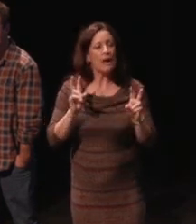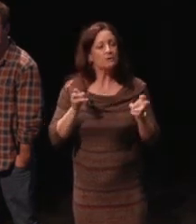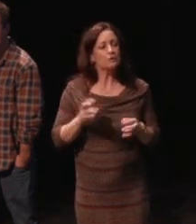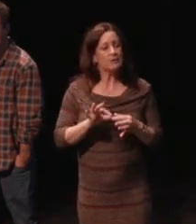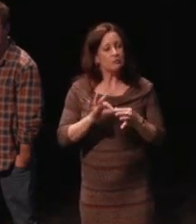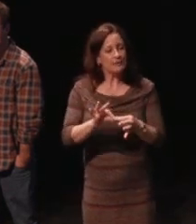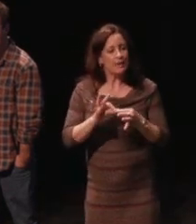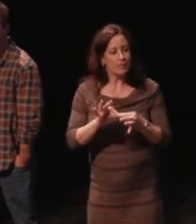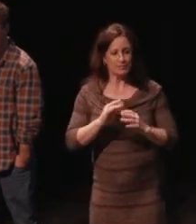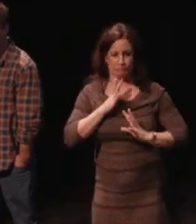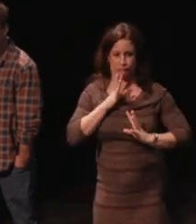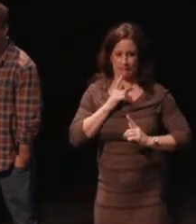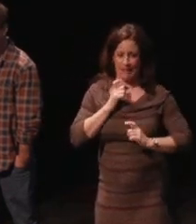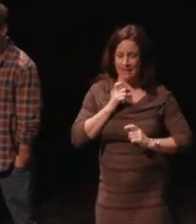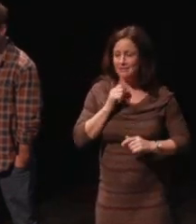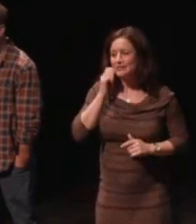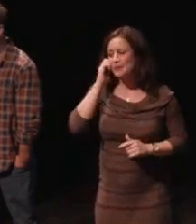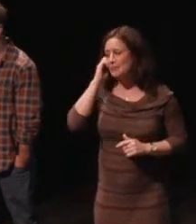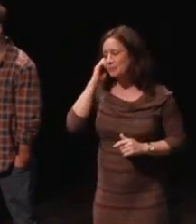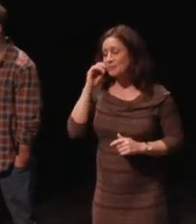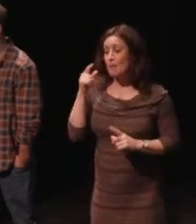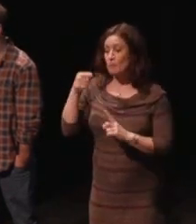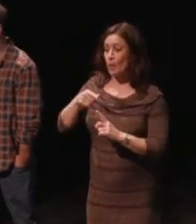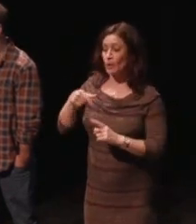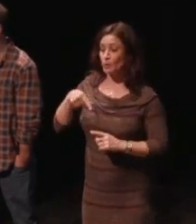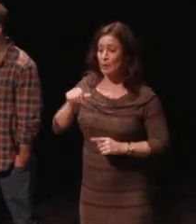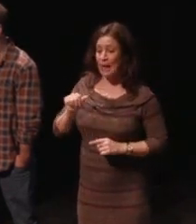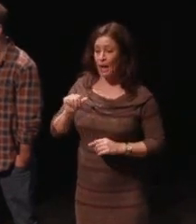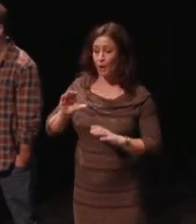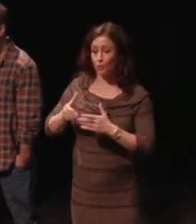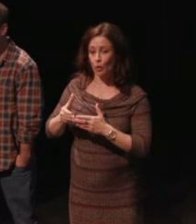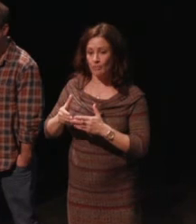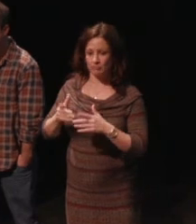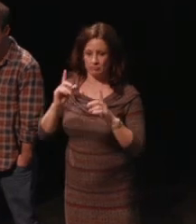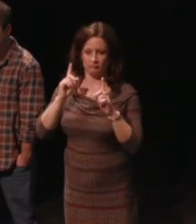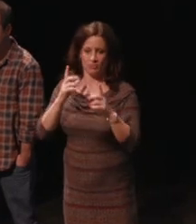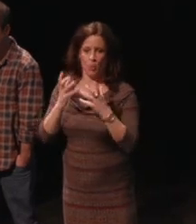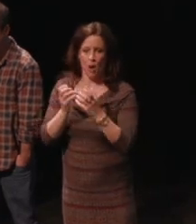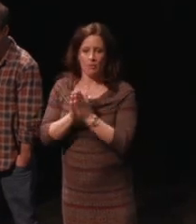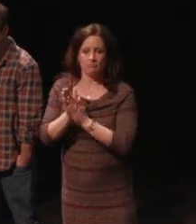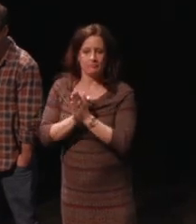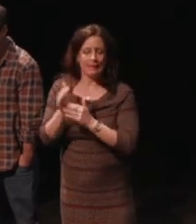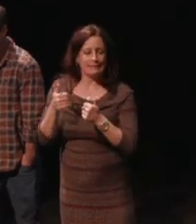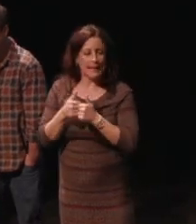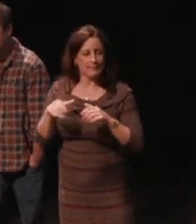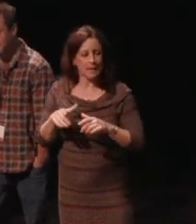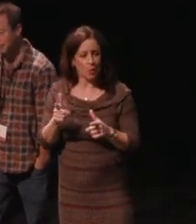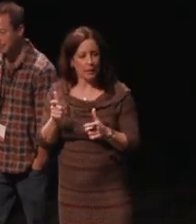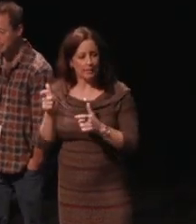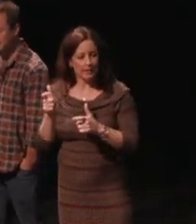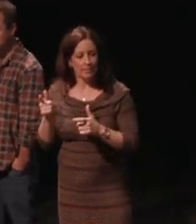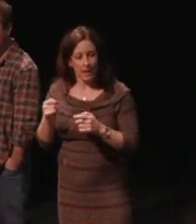The whole point of the Clint Lexa thing was, our QA group is really into GameStart quickly. They were able to really get excited about this to be